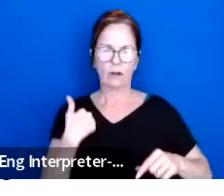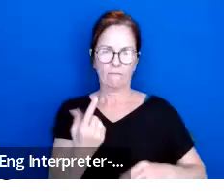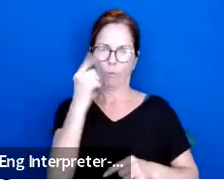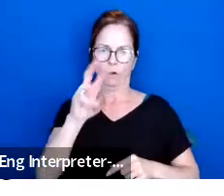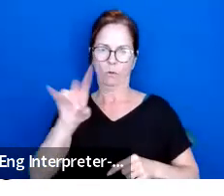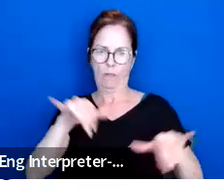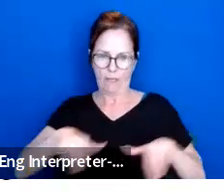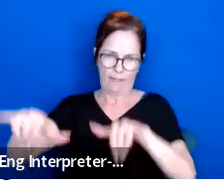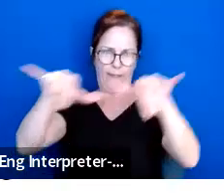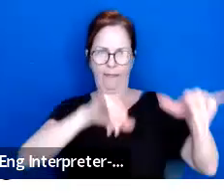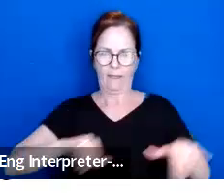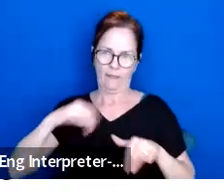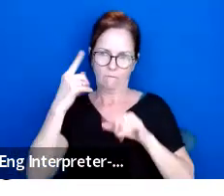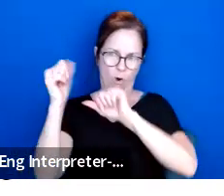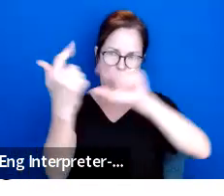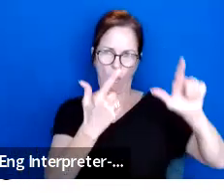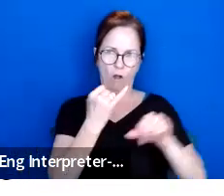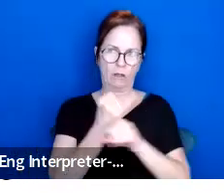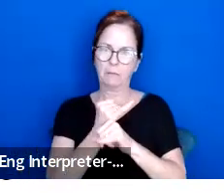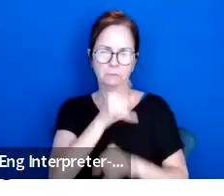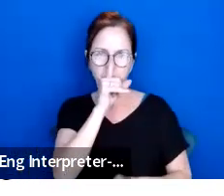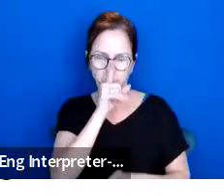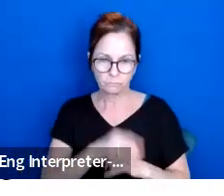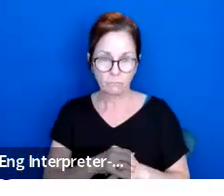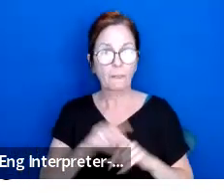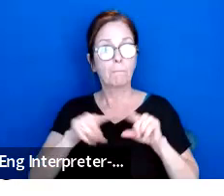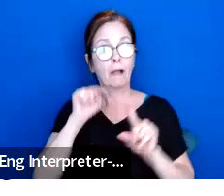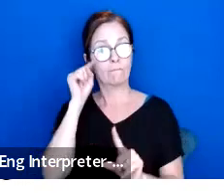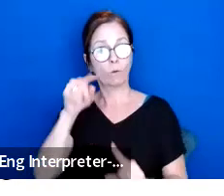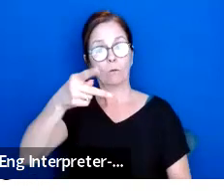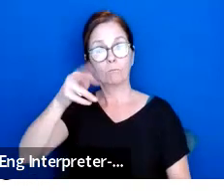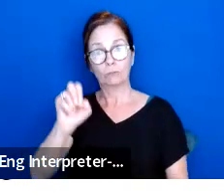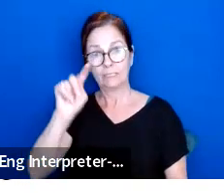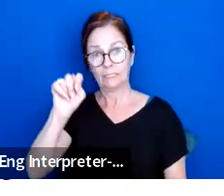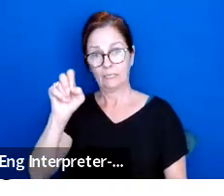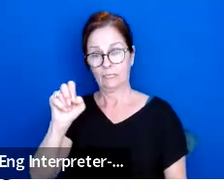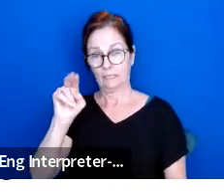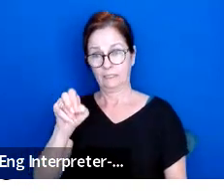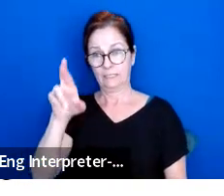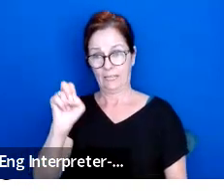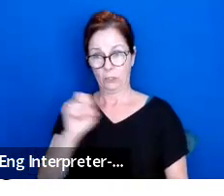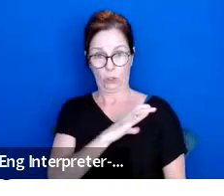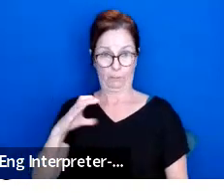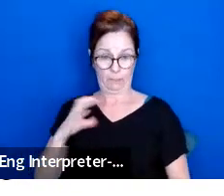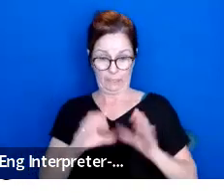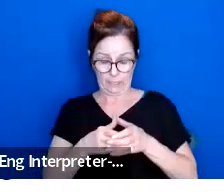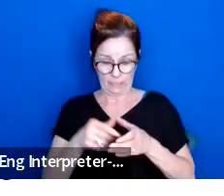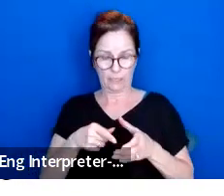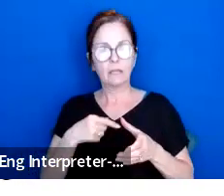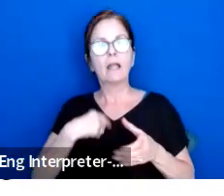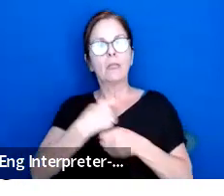But what for those who are on pre tenure committees, they usually make sure that at least one person has reviewed.